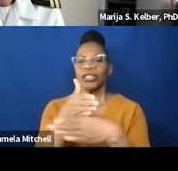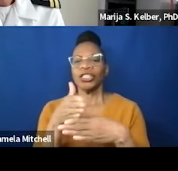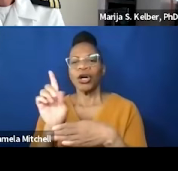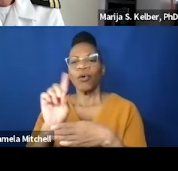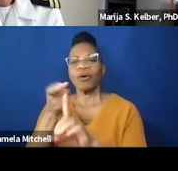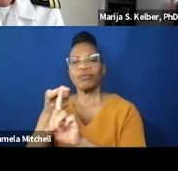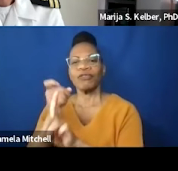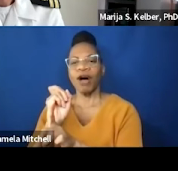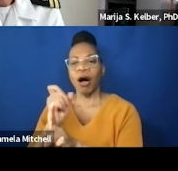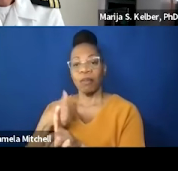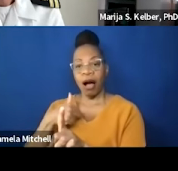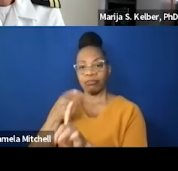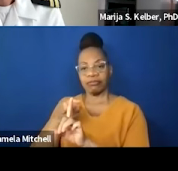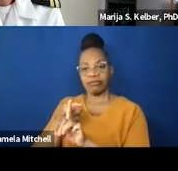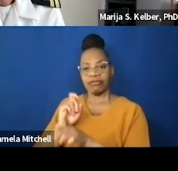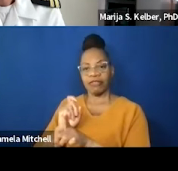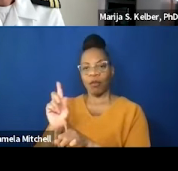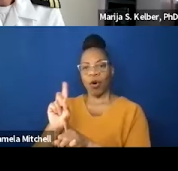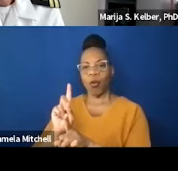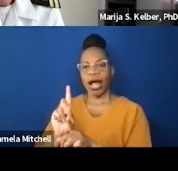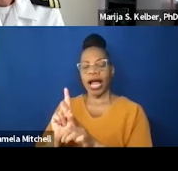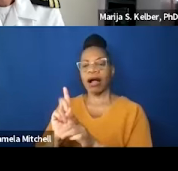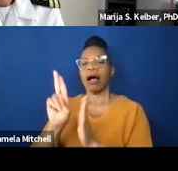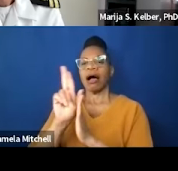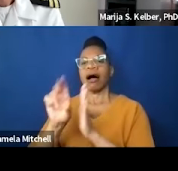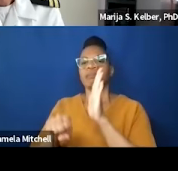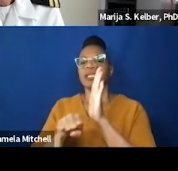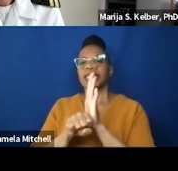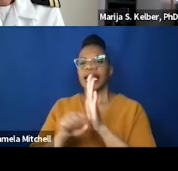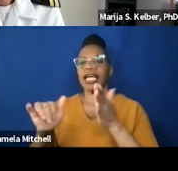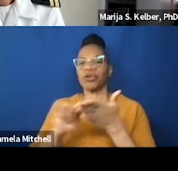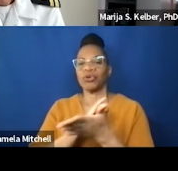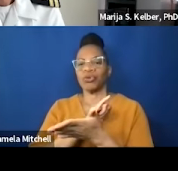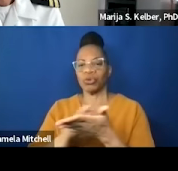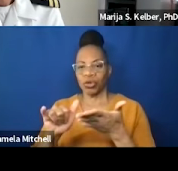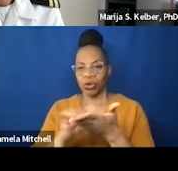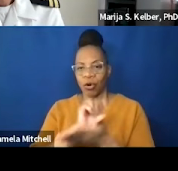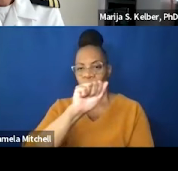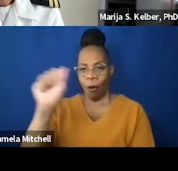I'm joining from Upstate New York, just outside of Albany. And before we start our presentations,